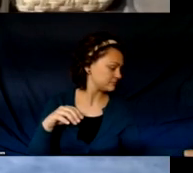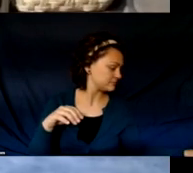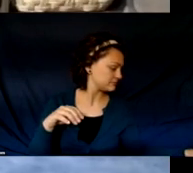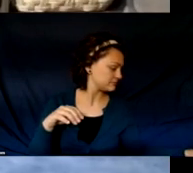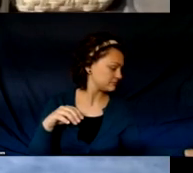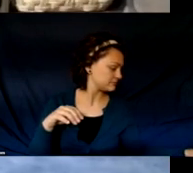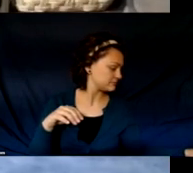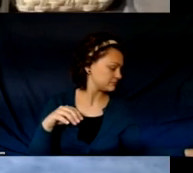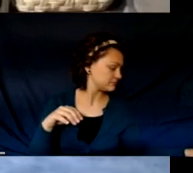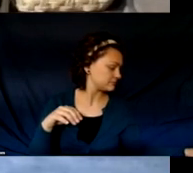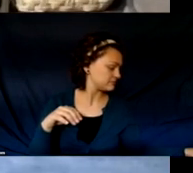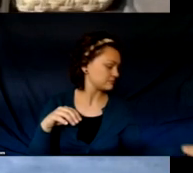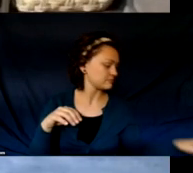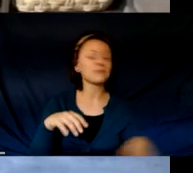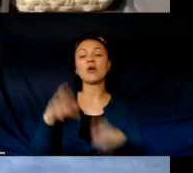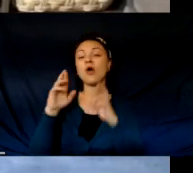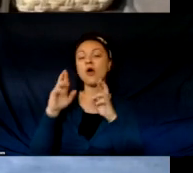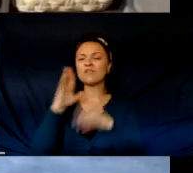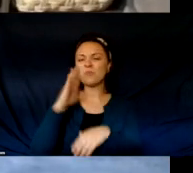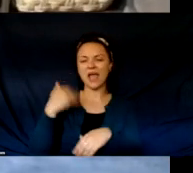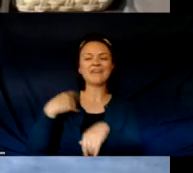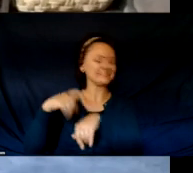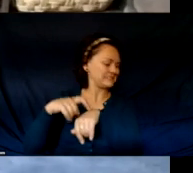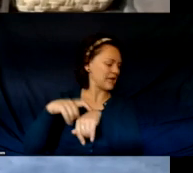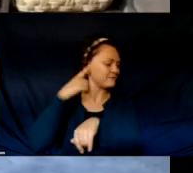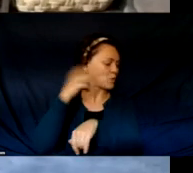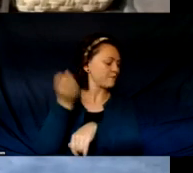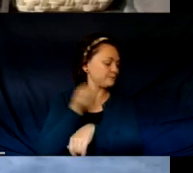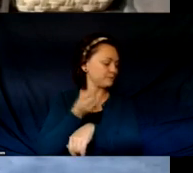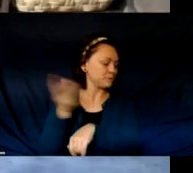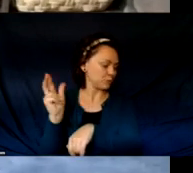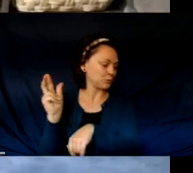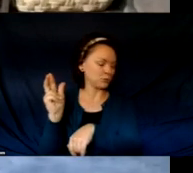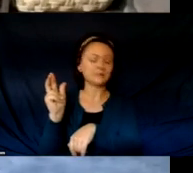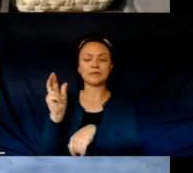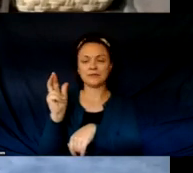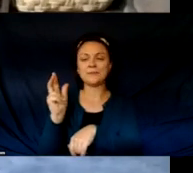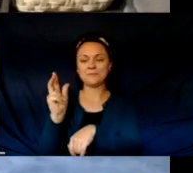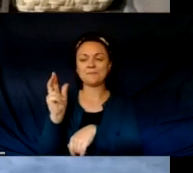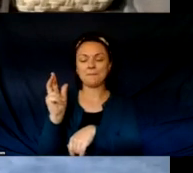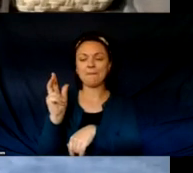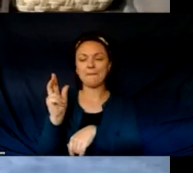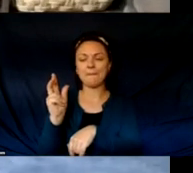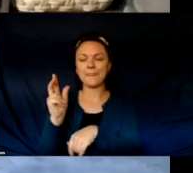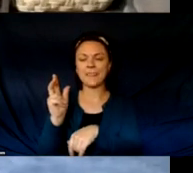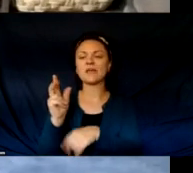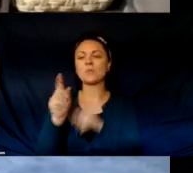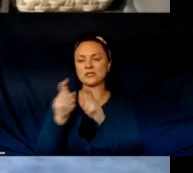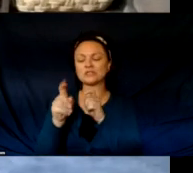Hopefully, we'll have time for a few for the panelists. The first question for you all is,